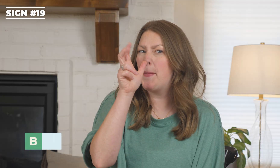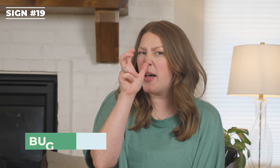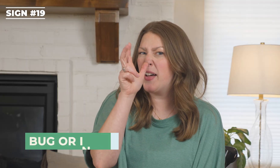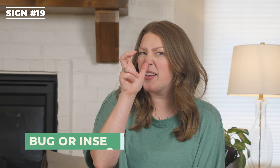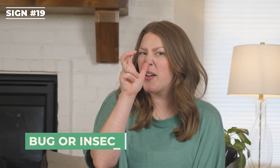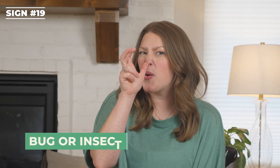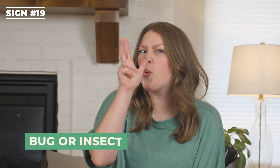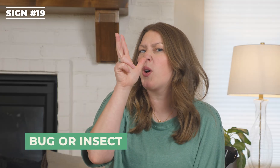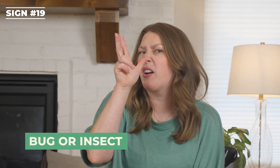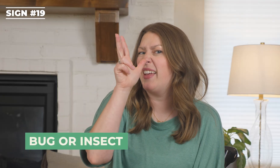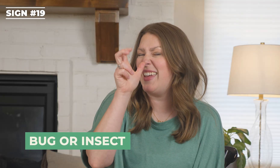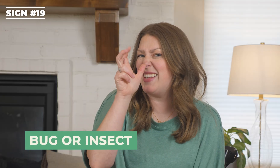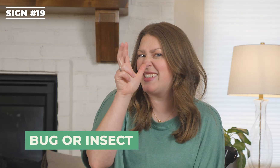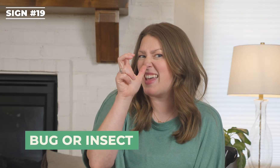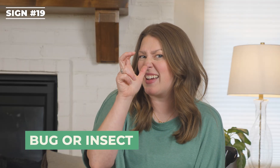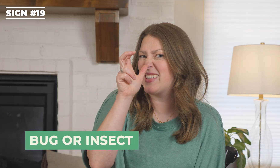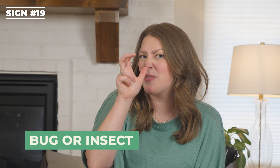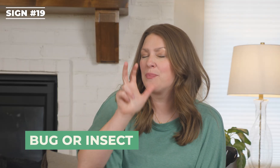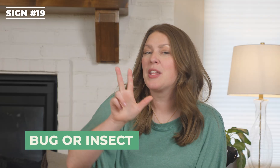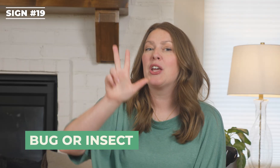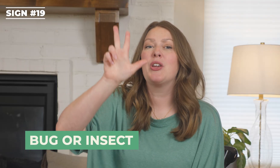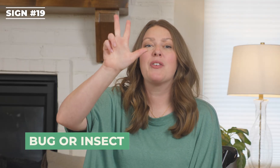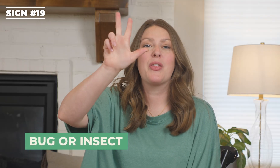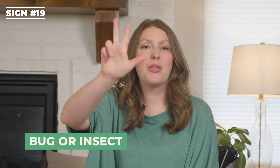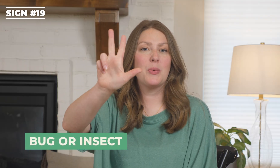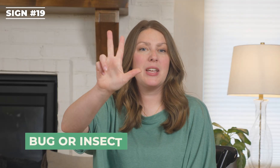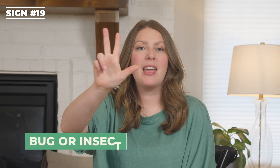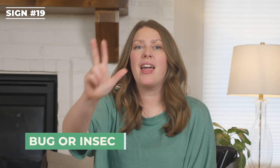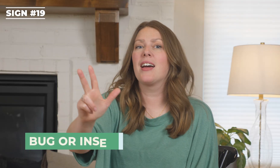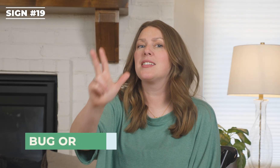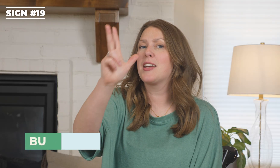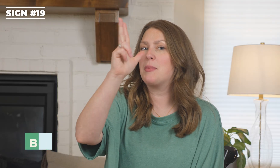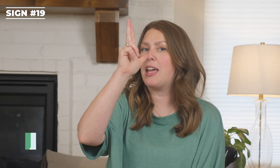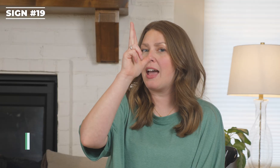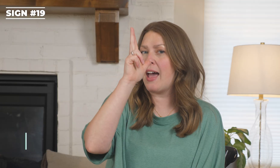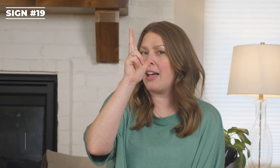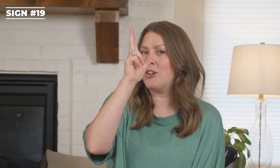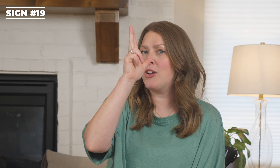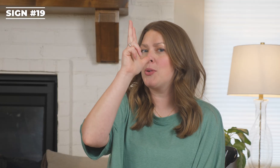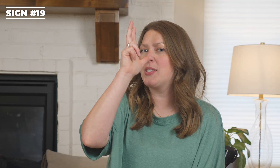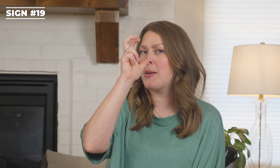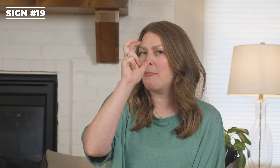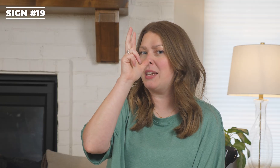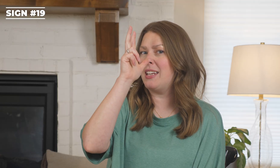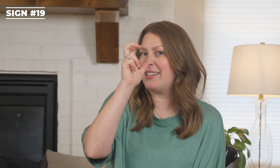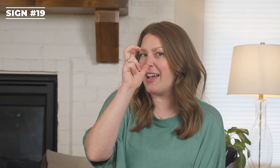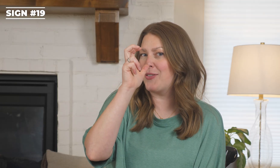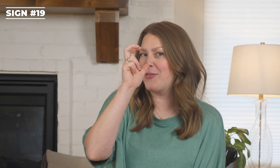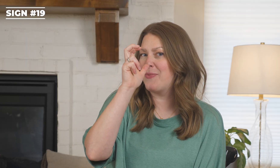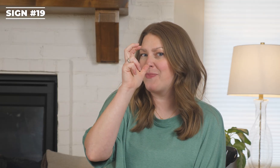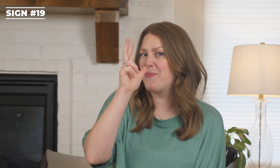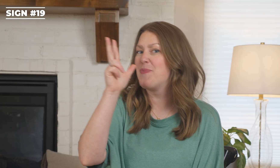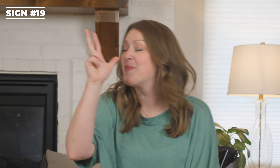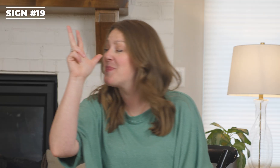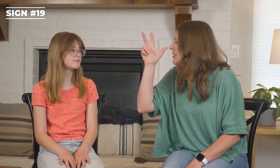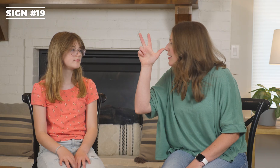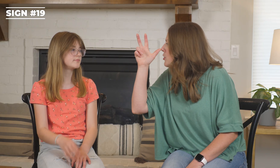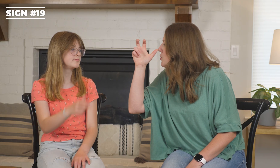Bug or insect? If a three hand coming at your nose. Bending down near you.